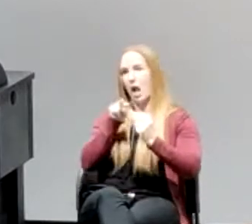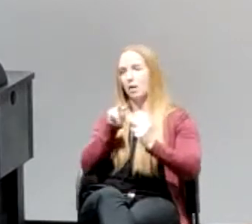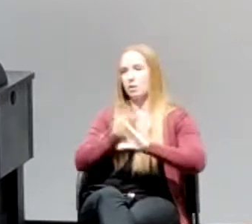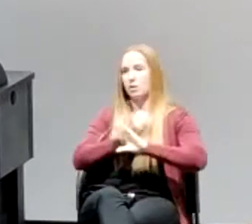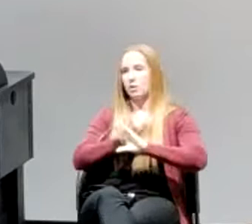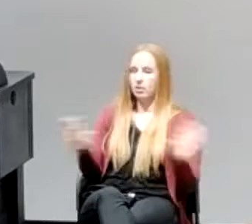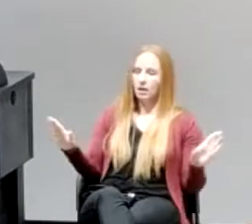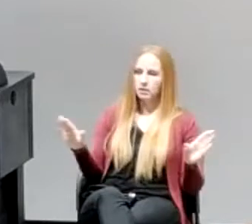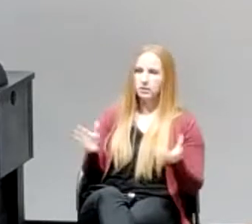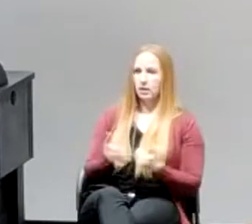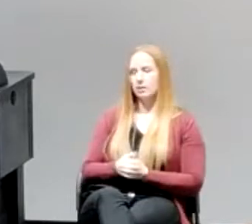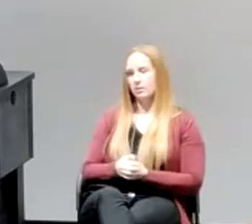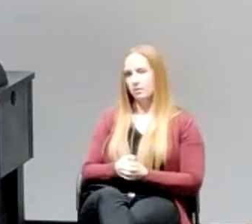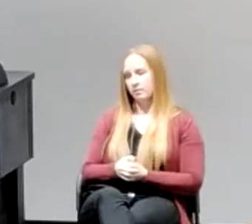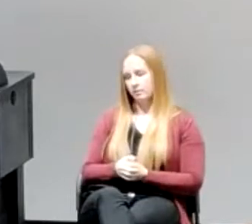require proof of high school diploma